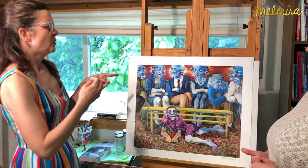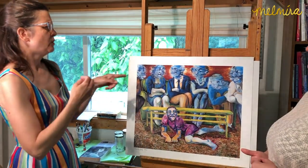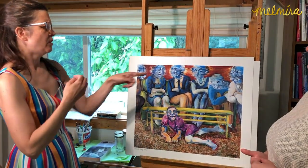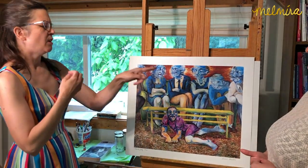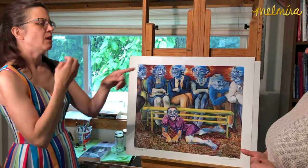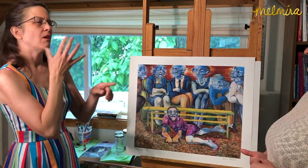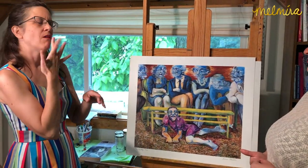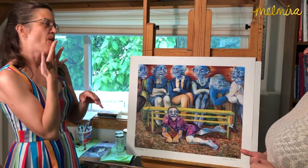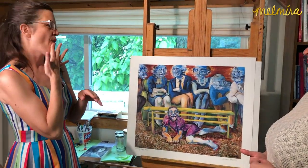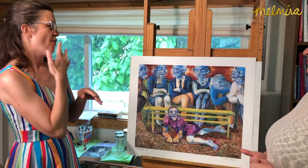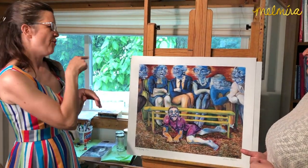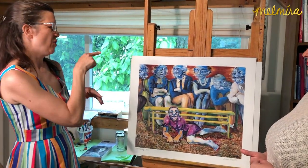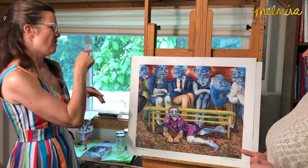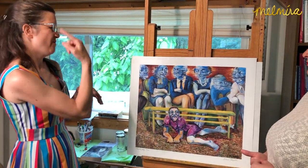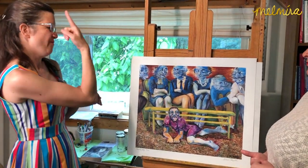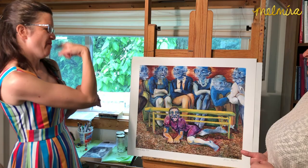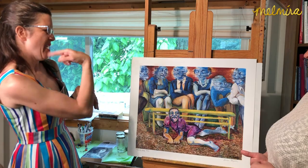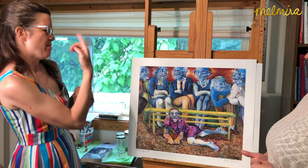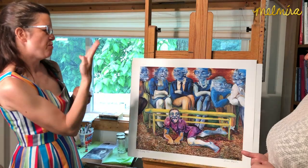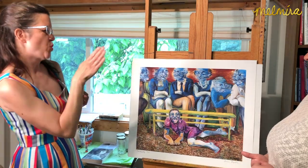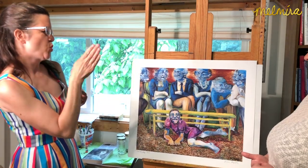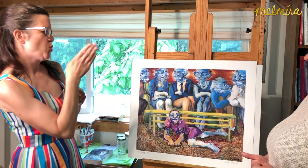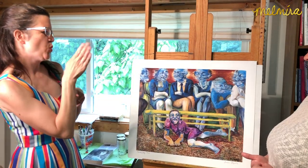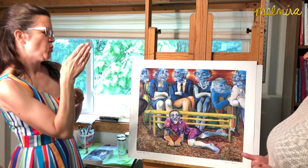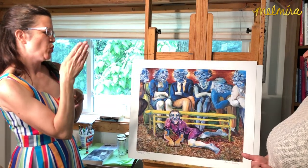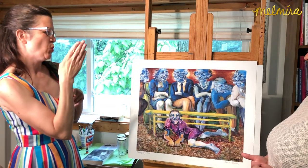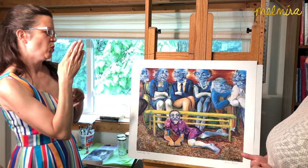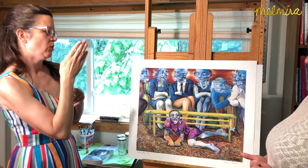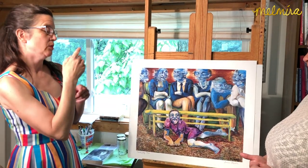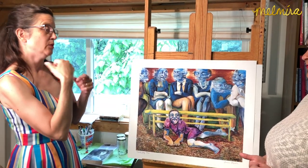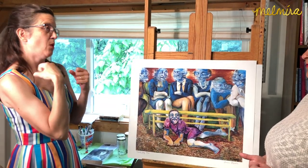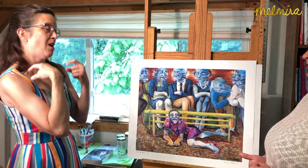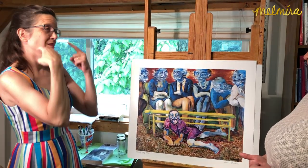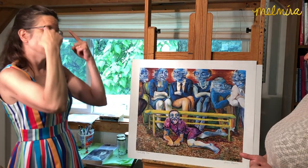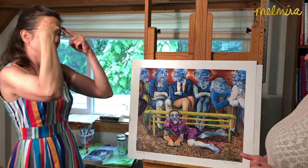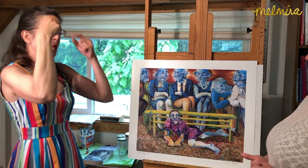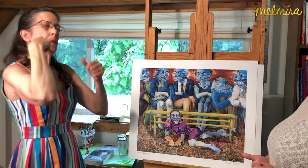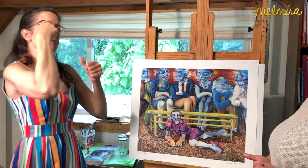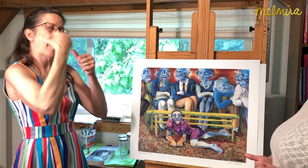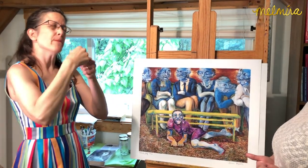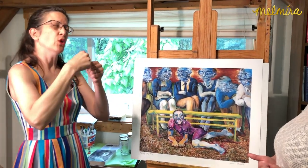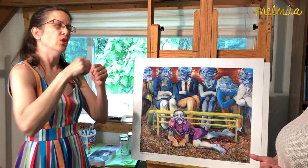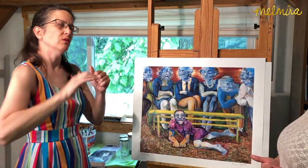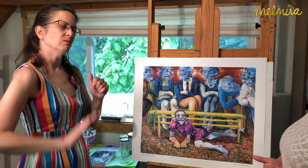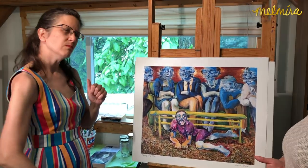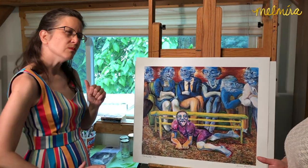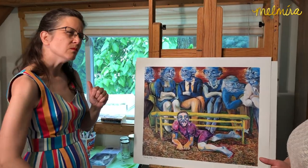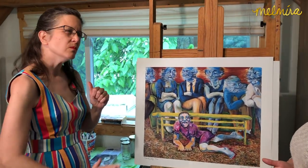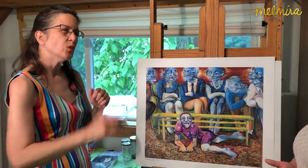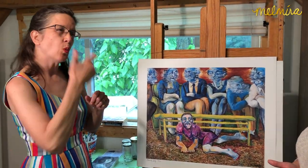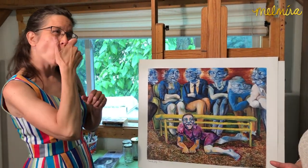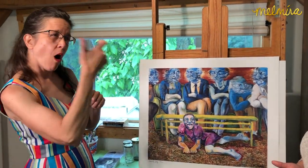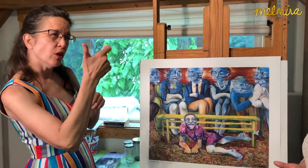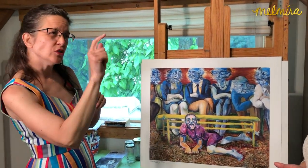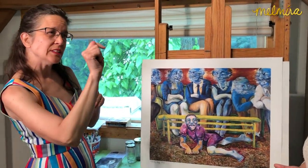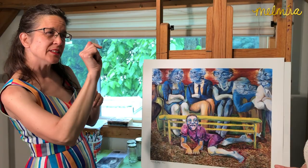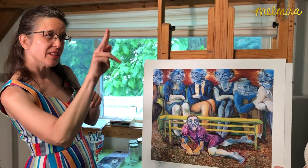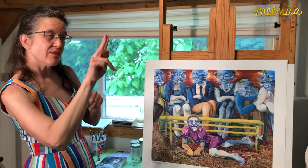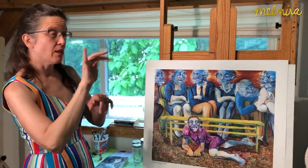and the color of their faces is blue. I remember when I was little watching TV,